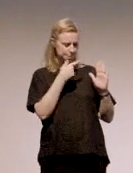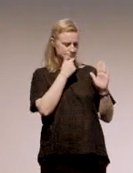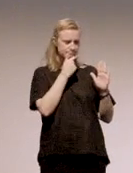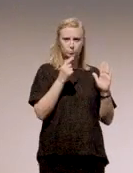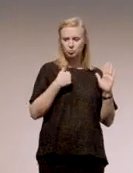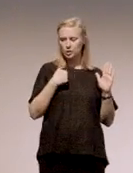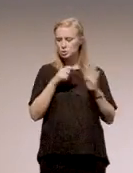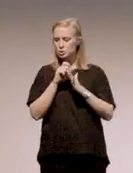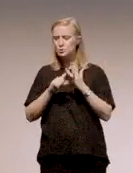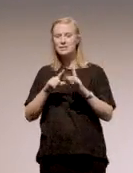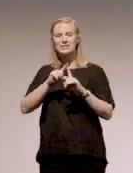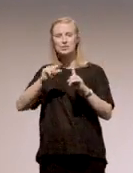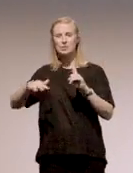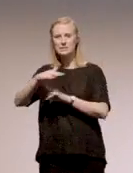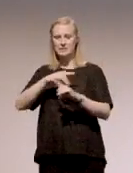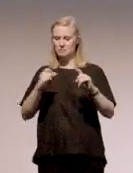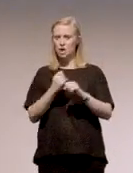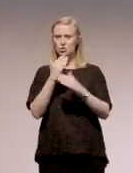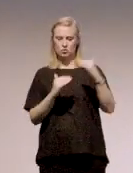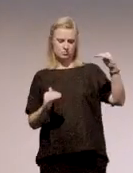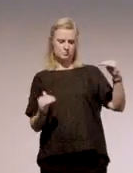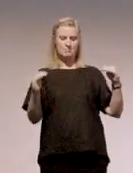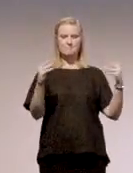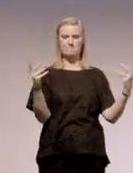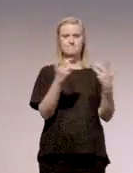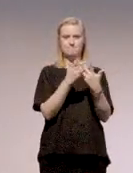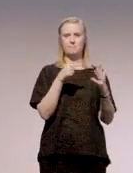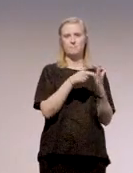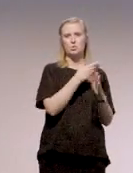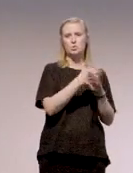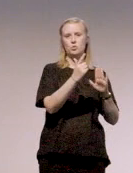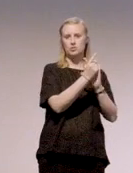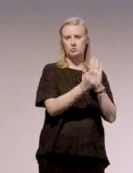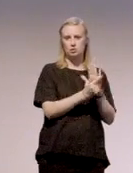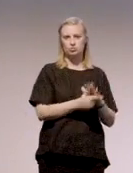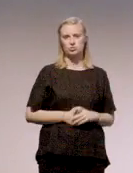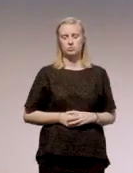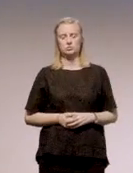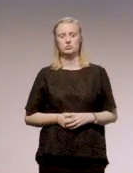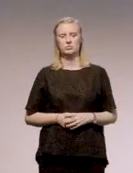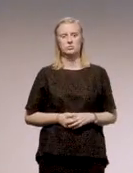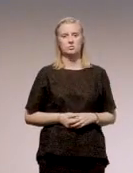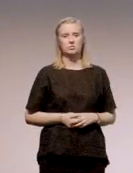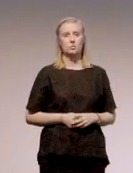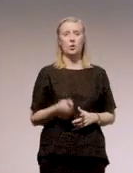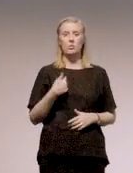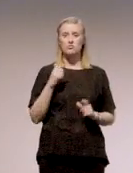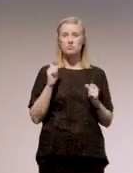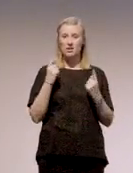space was meeting that new legislation. We also realized that when it comes to people who are building those